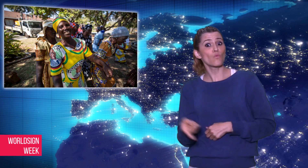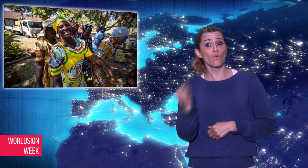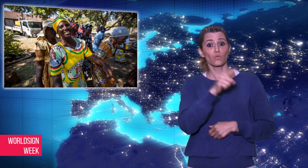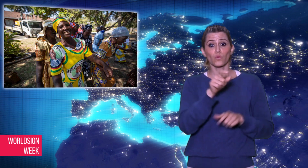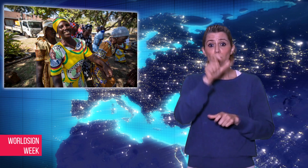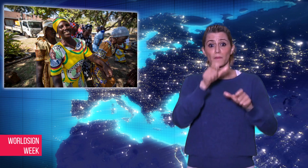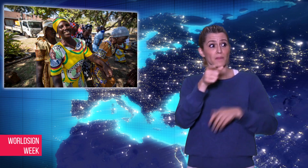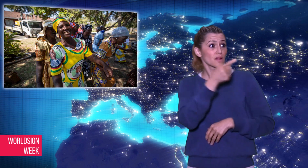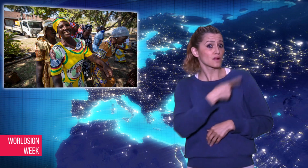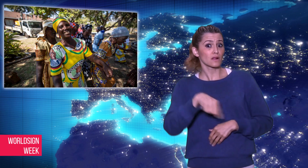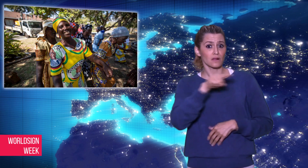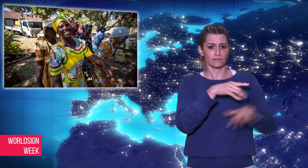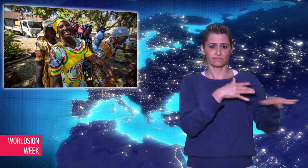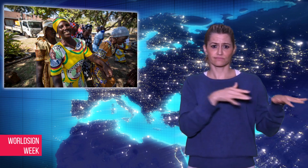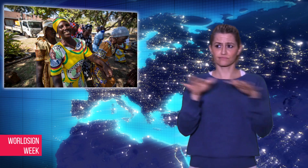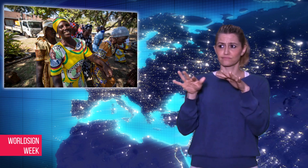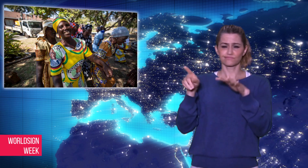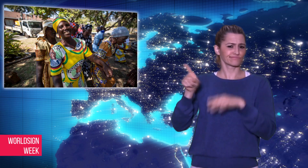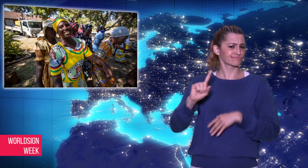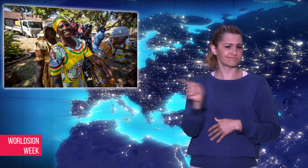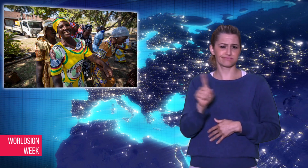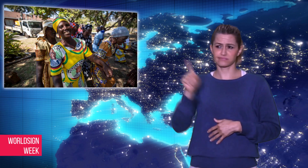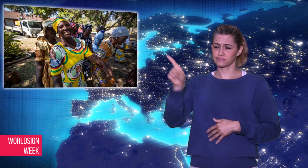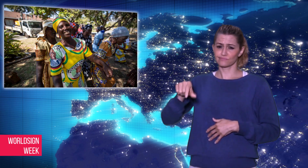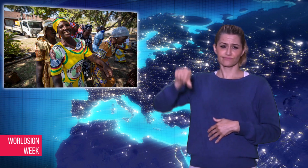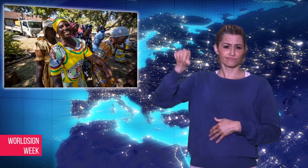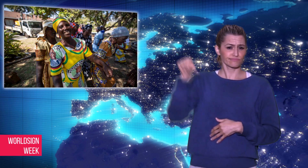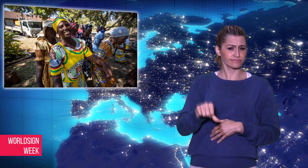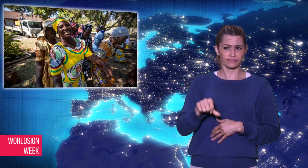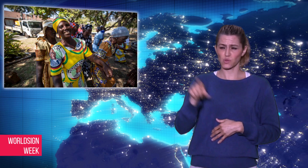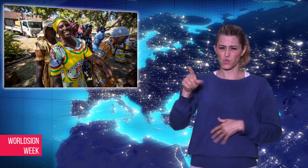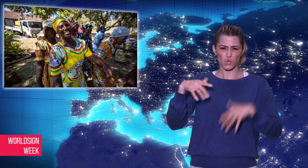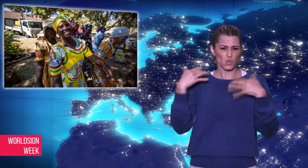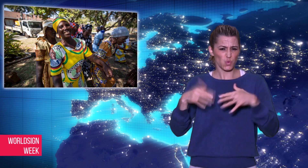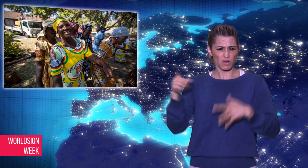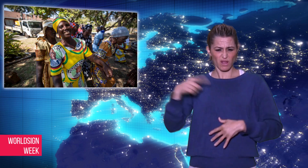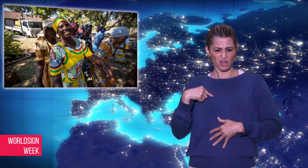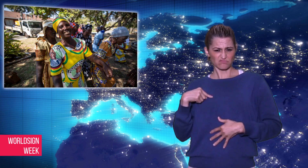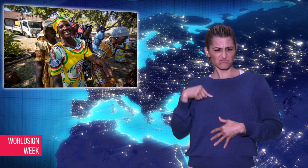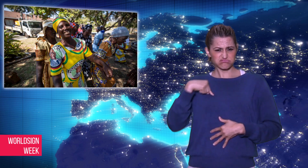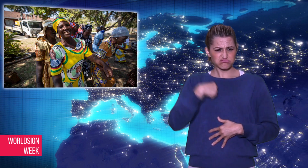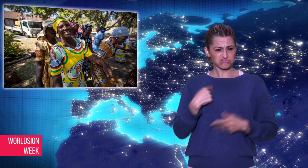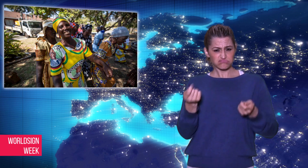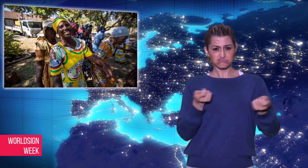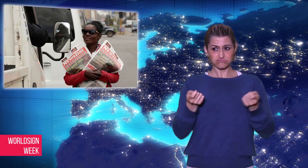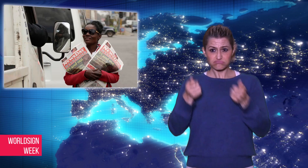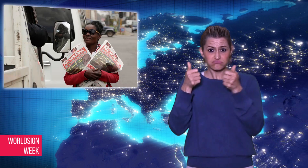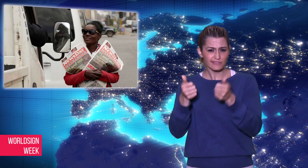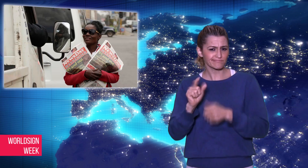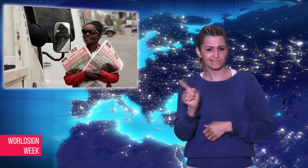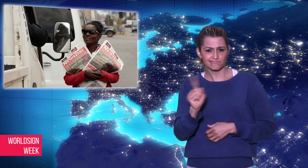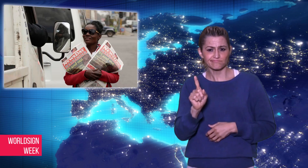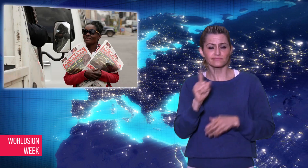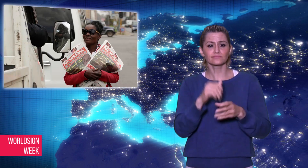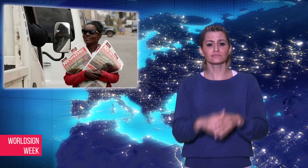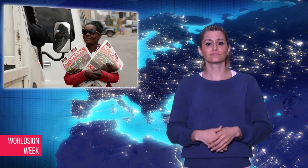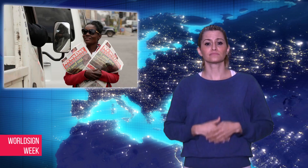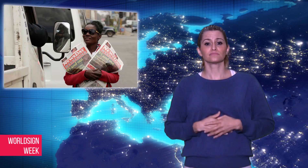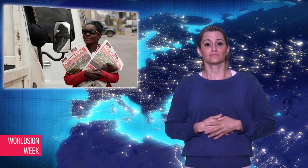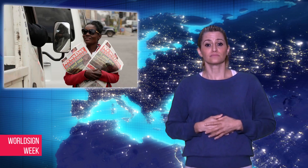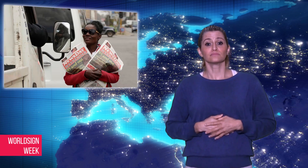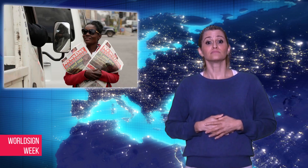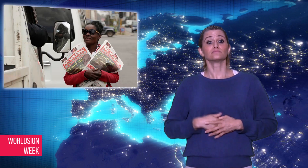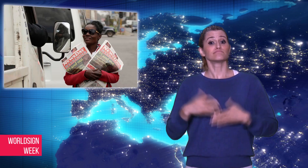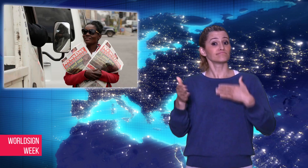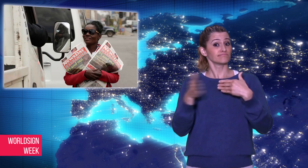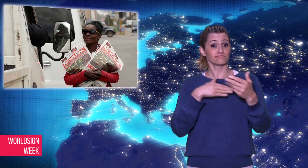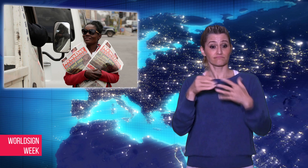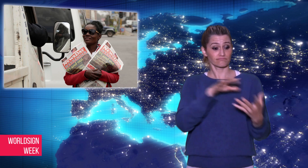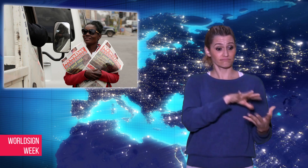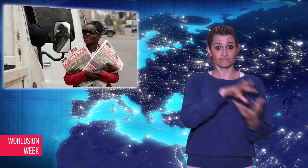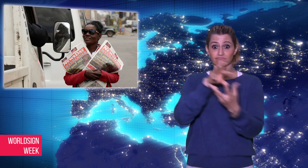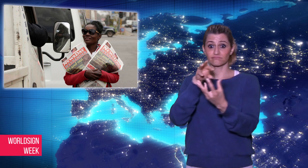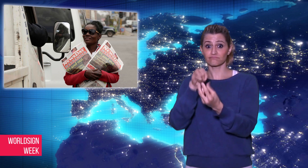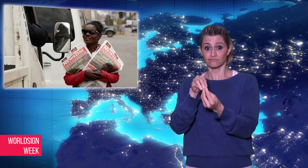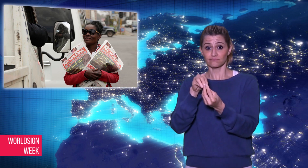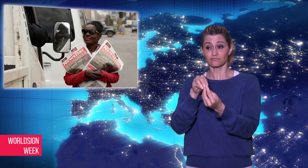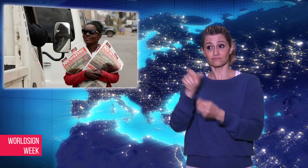and others viewed him as a ruthless dictator.